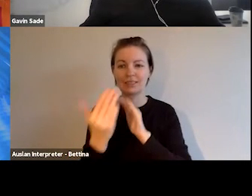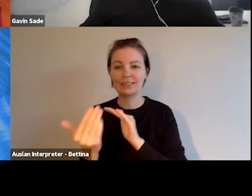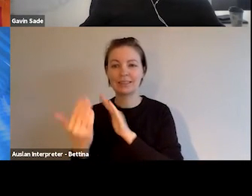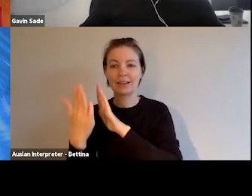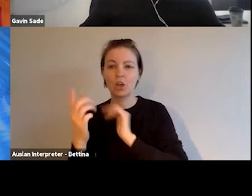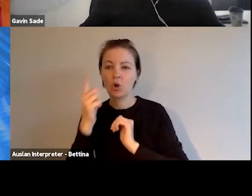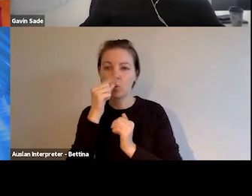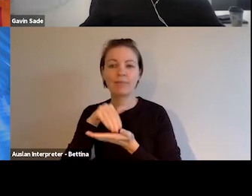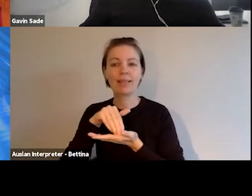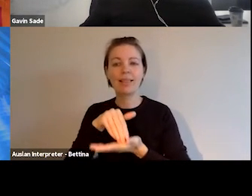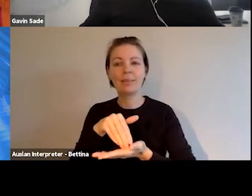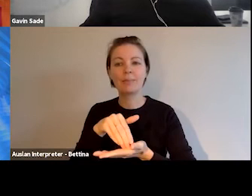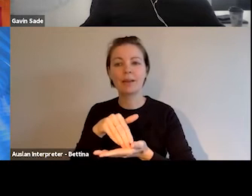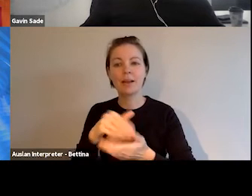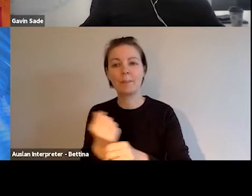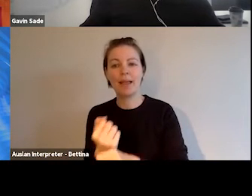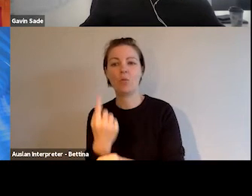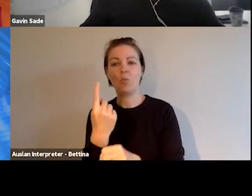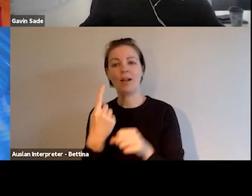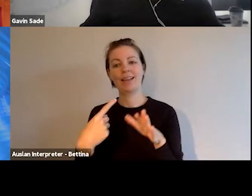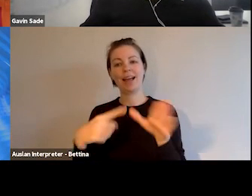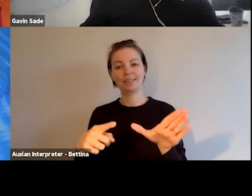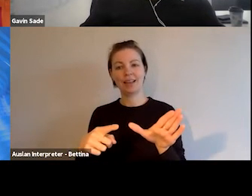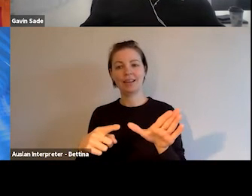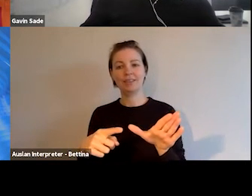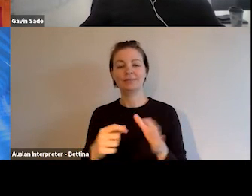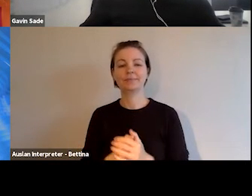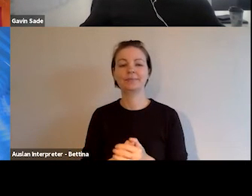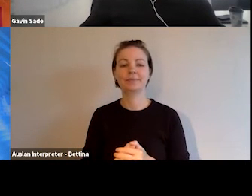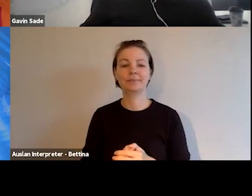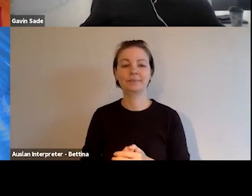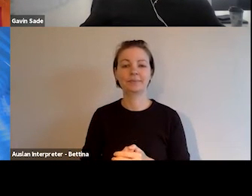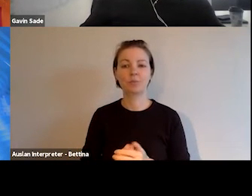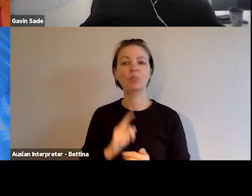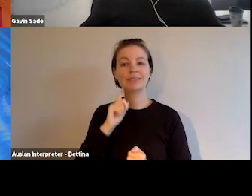answer to that provocation. We went through a deliberate process what we call